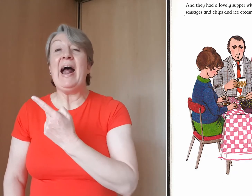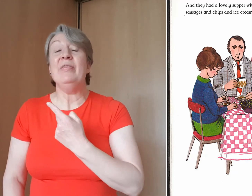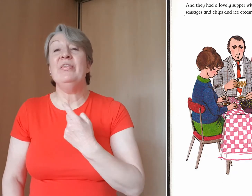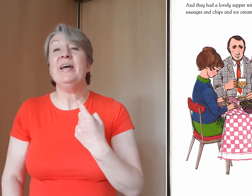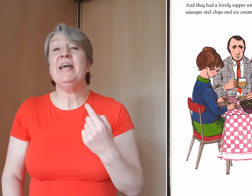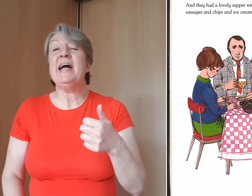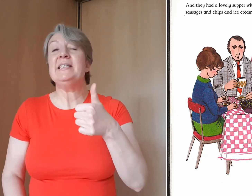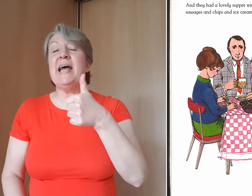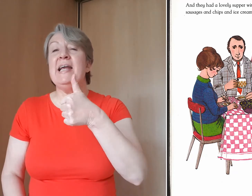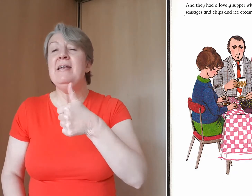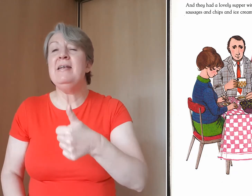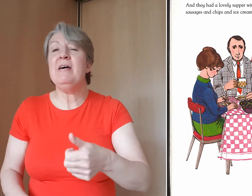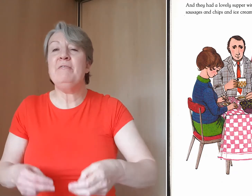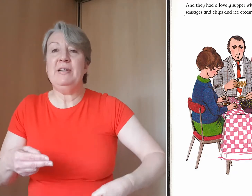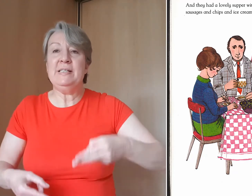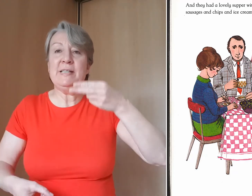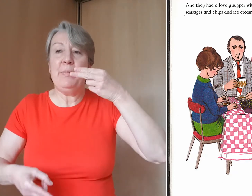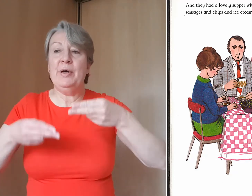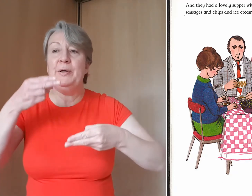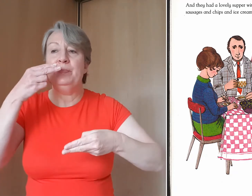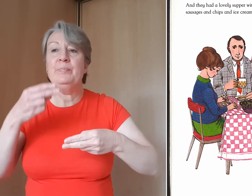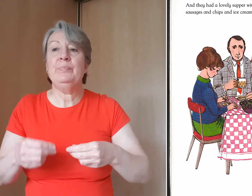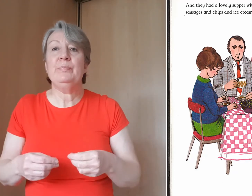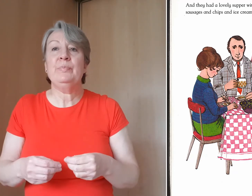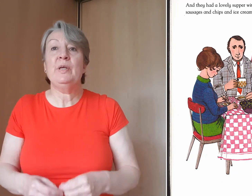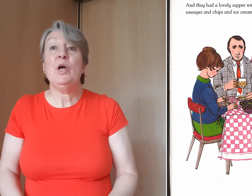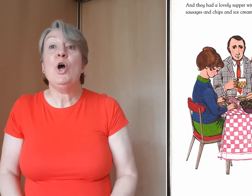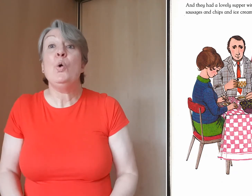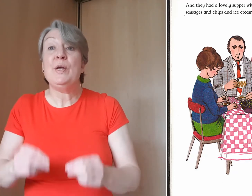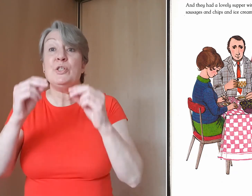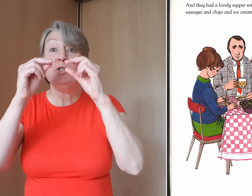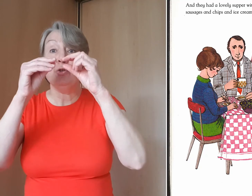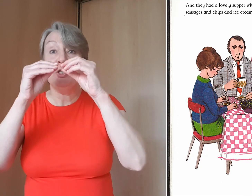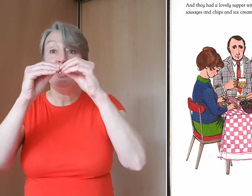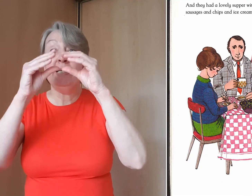and they had a lovely supper with sausages